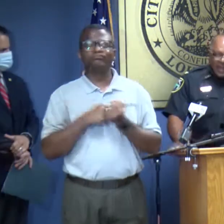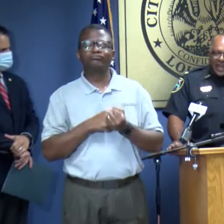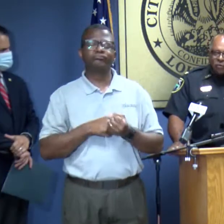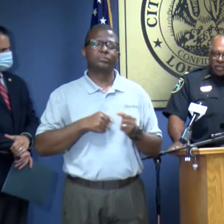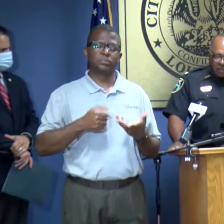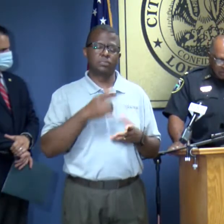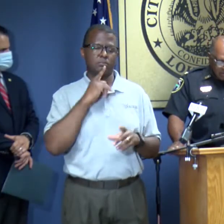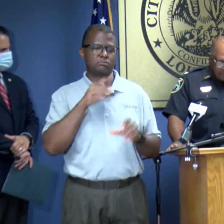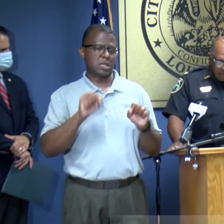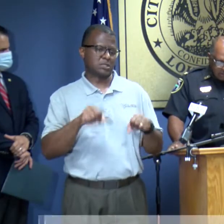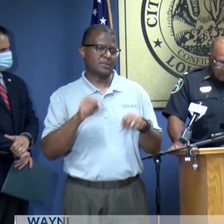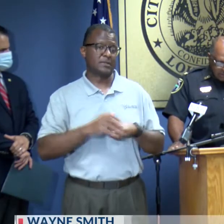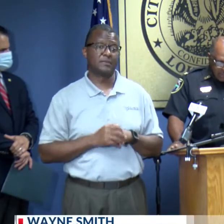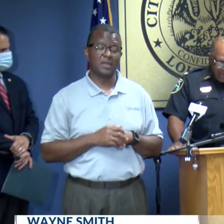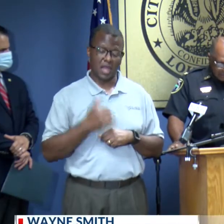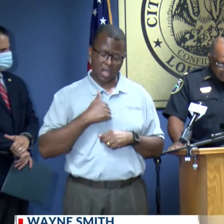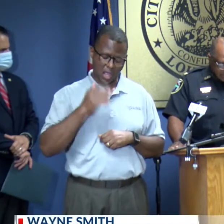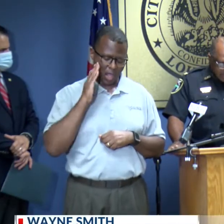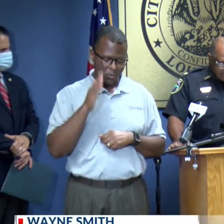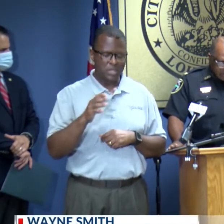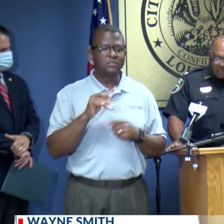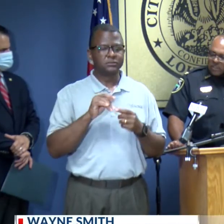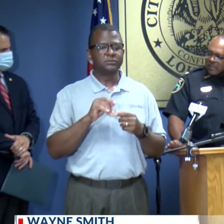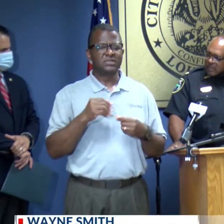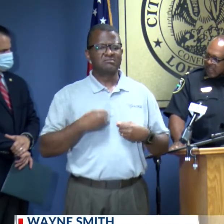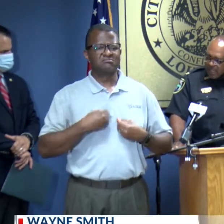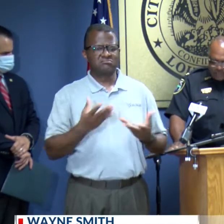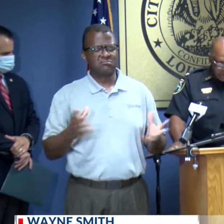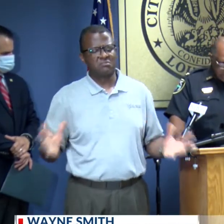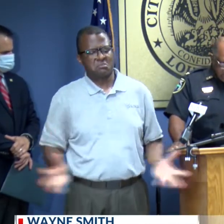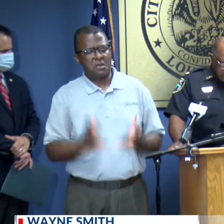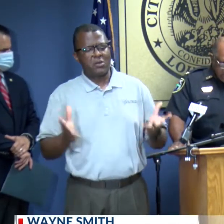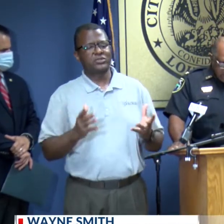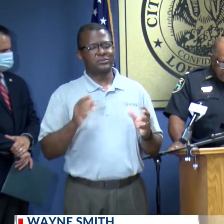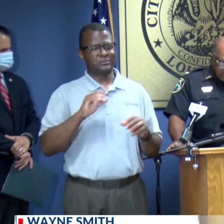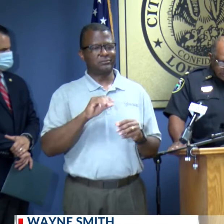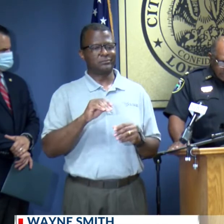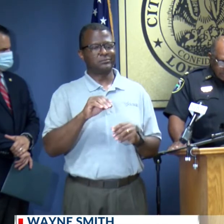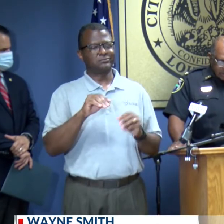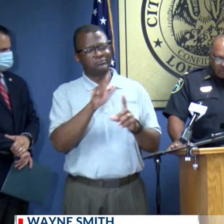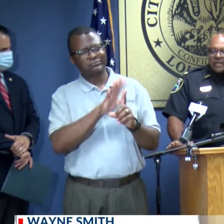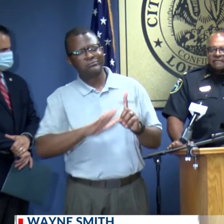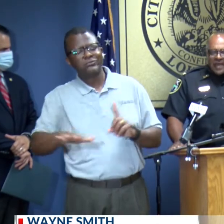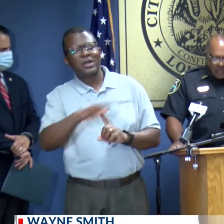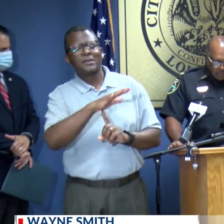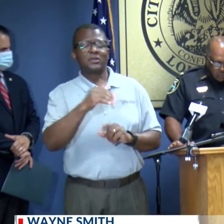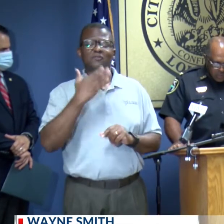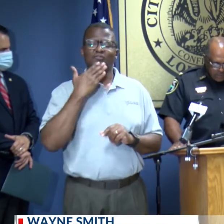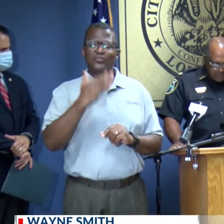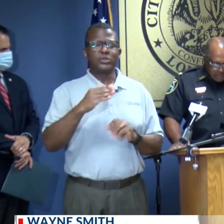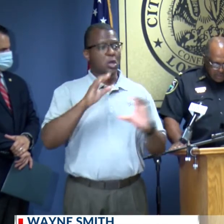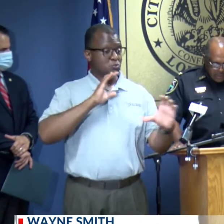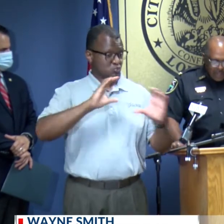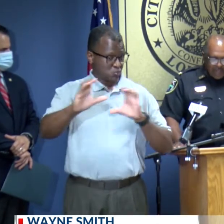(Substitute Chief Wayne Smith) "I will foster an atmosphere of good communication that seeks your invaluable wisdom and insight. I truly believe